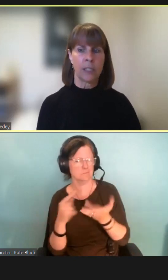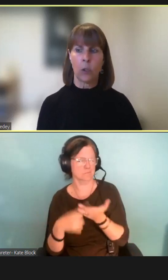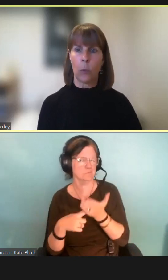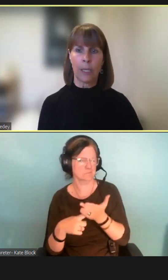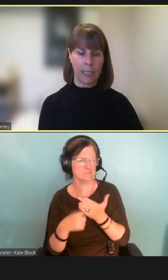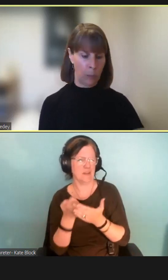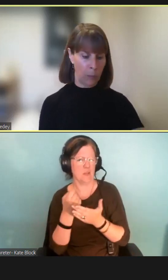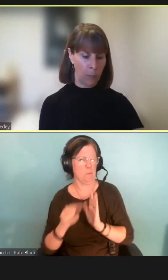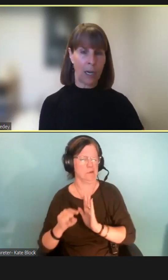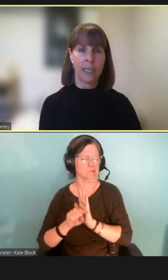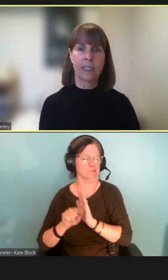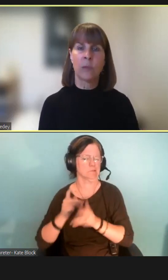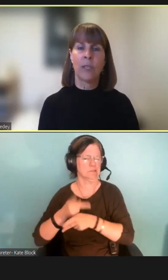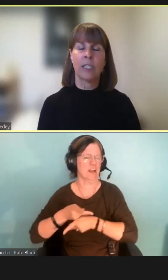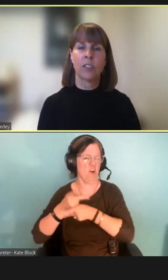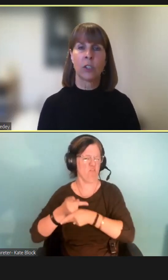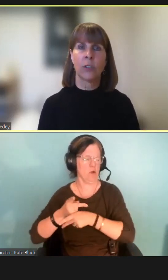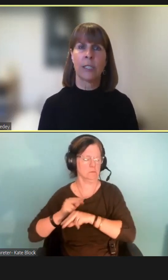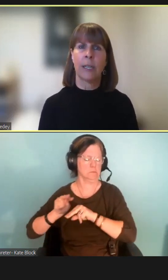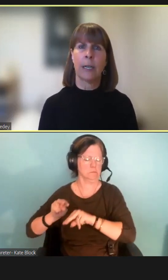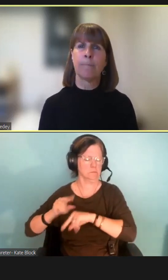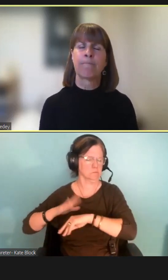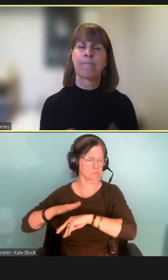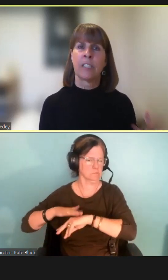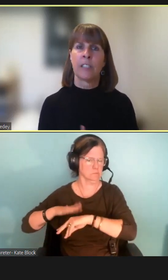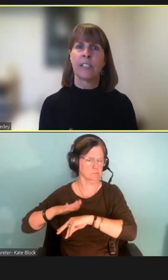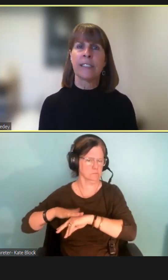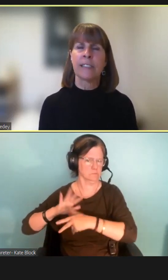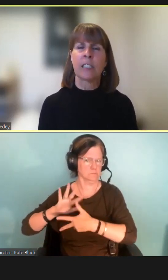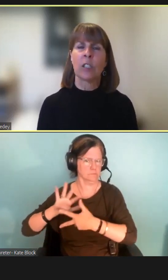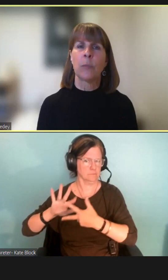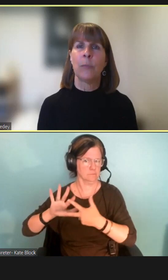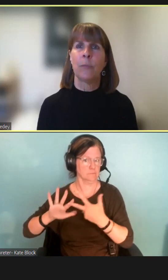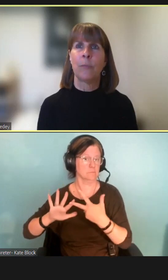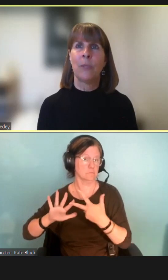you'll want to keep in mind to make sure that U that this isn't going to be